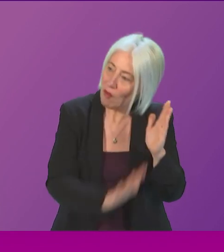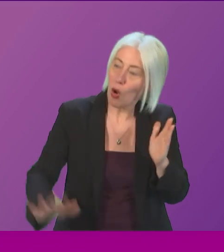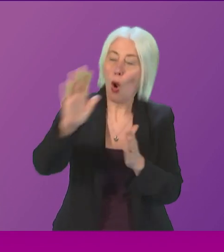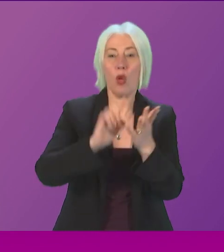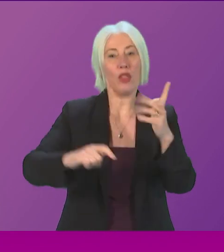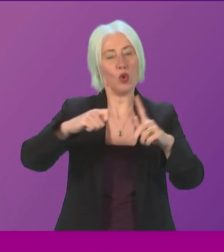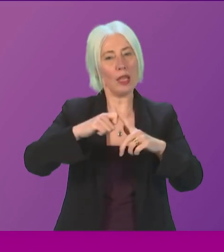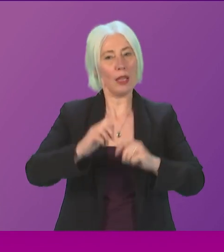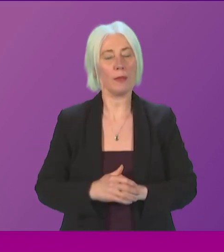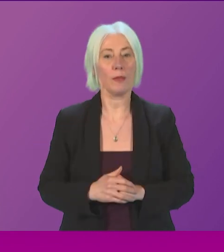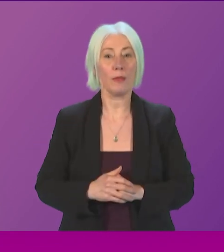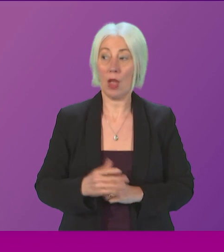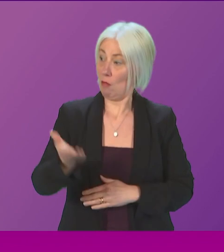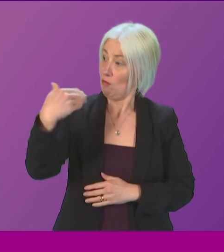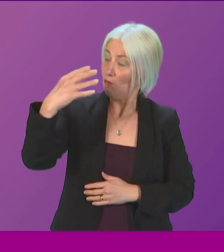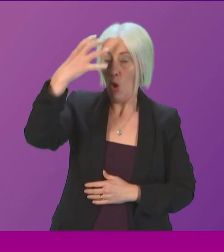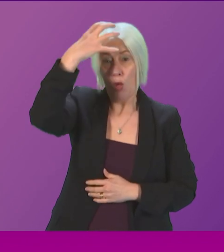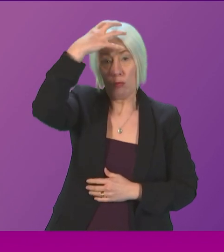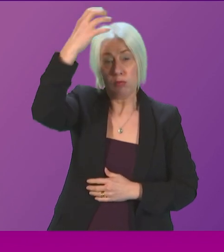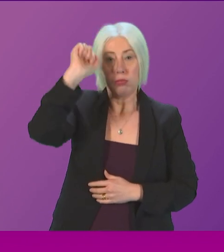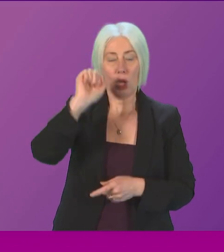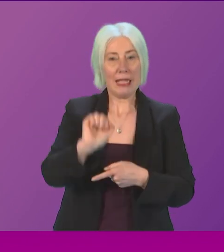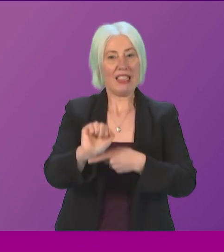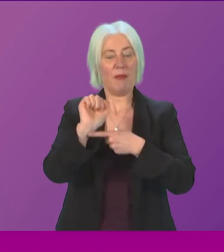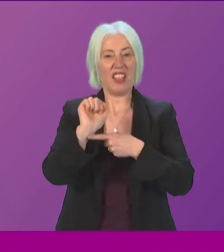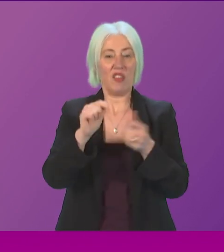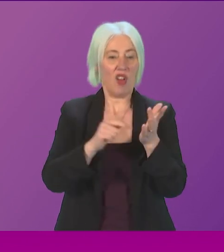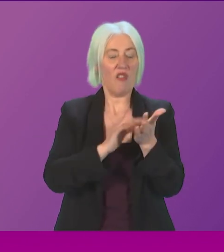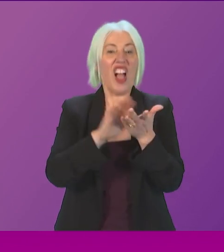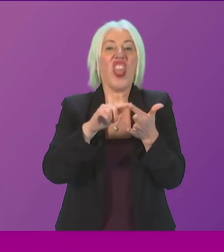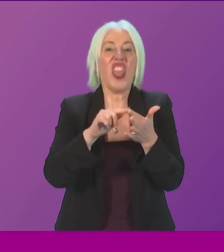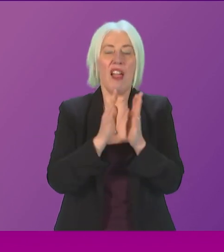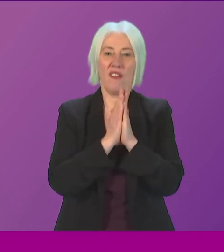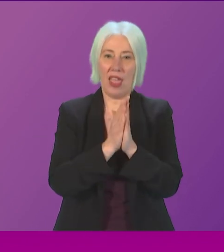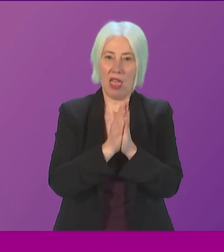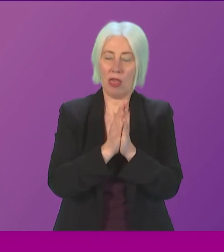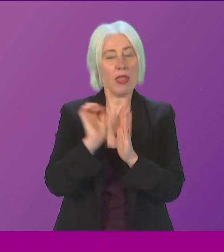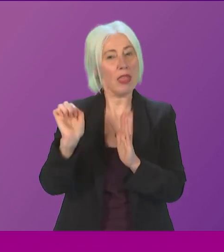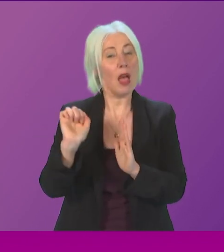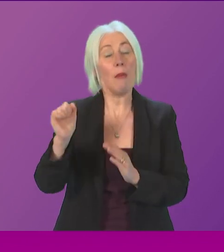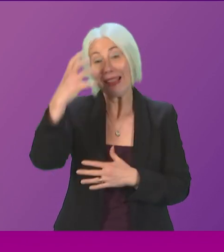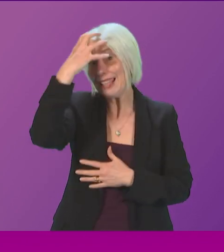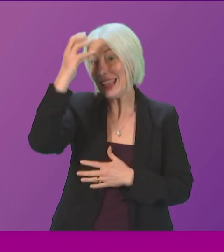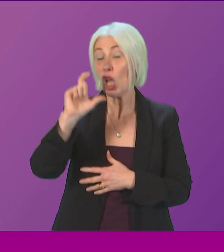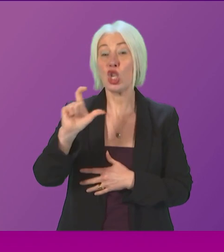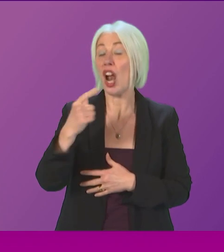Where once the monarch would have been regarded as the defender of the faith, His Majesty pledged to defend all faiths.